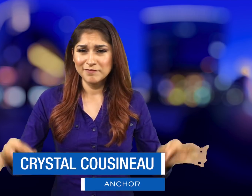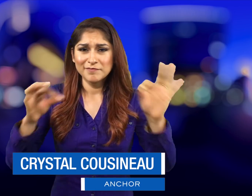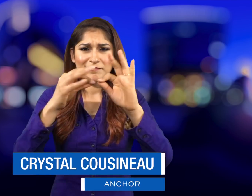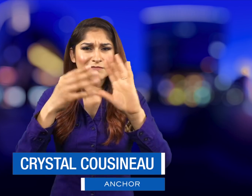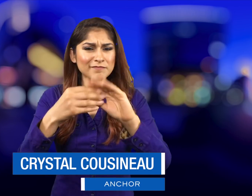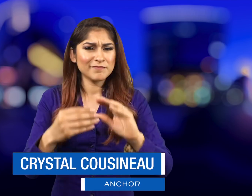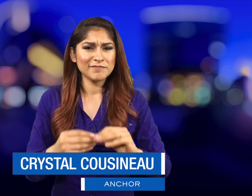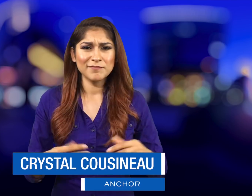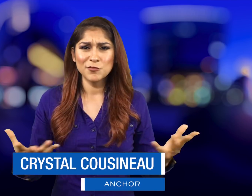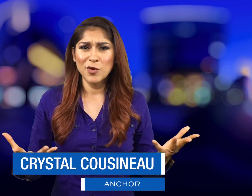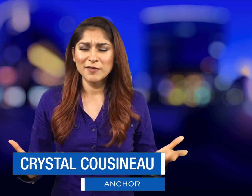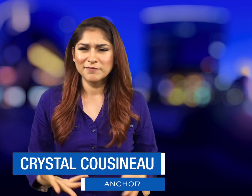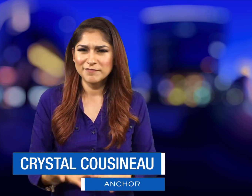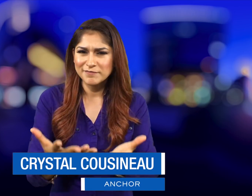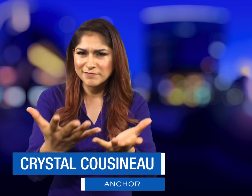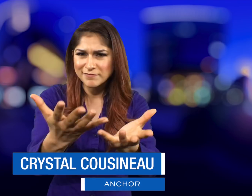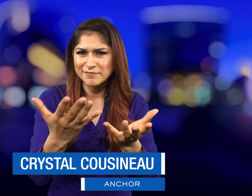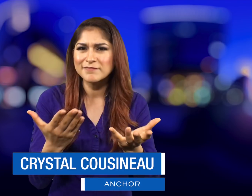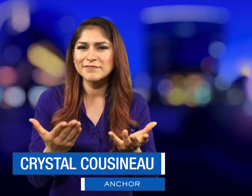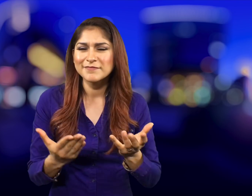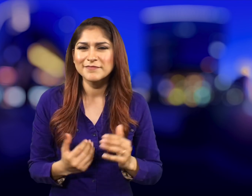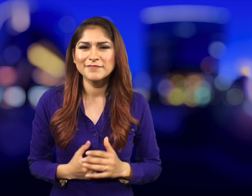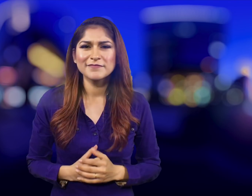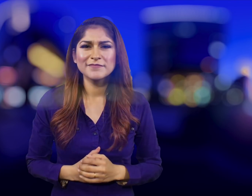Here are your top stories for today.